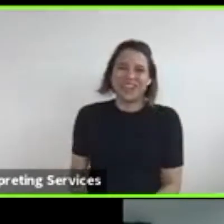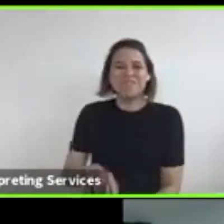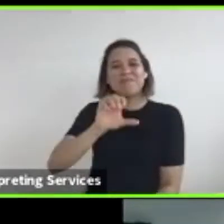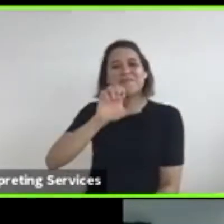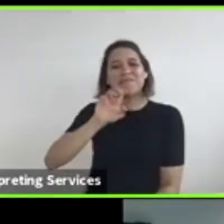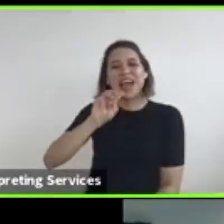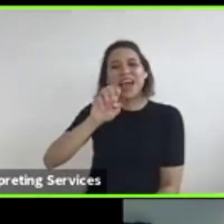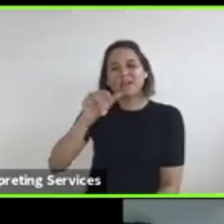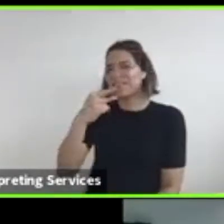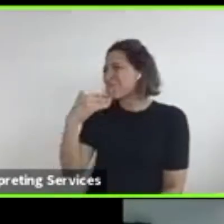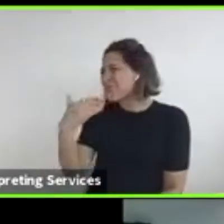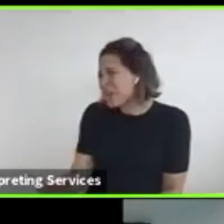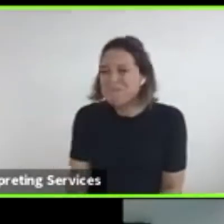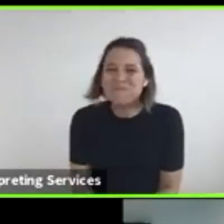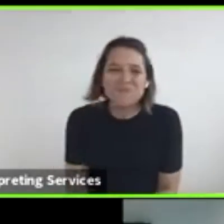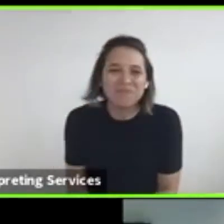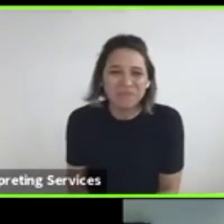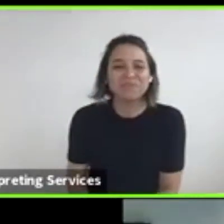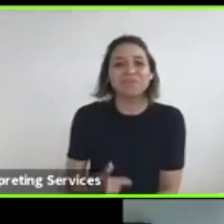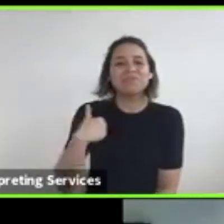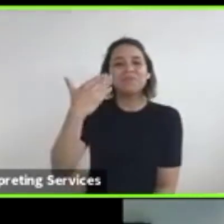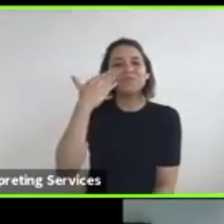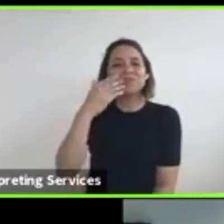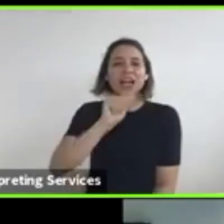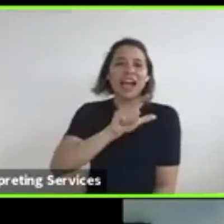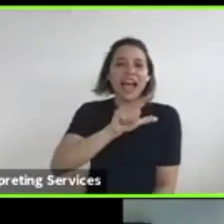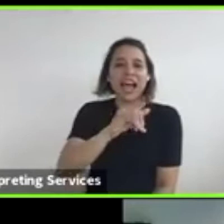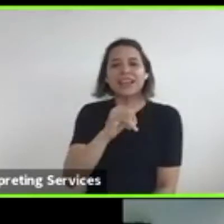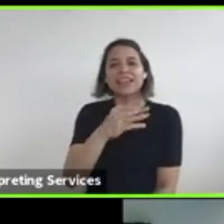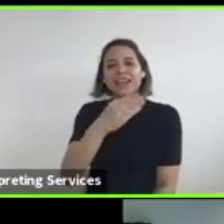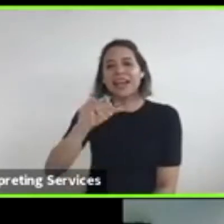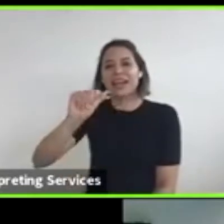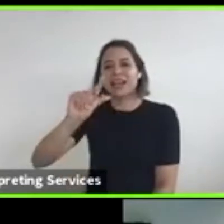(EMILY): I KNOW, ALI, AND ALEJANDRA YOU'VE ALREADY INTRODUCED YOURSELVES BUT JUST, MAYBE,